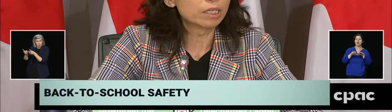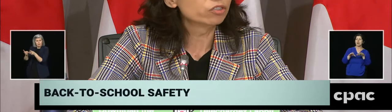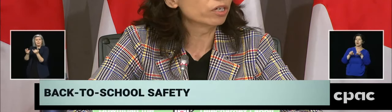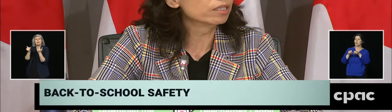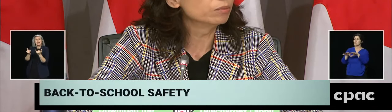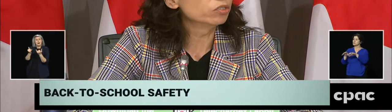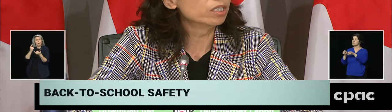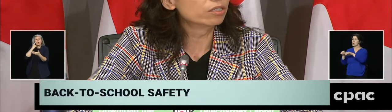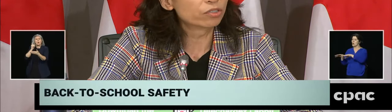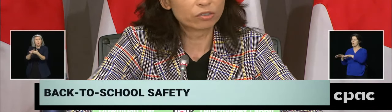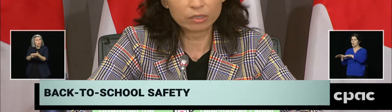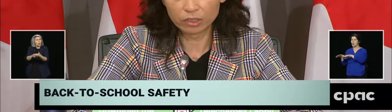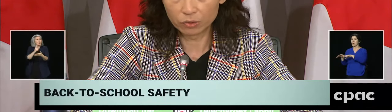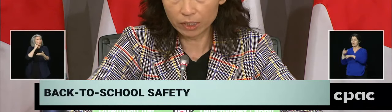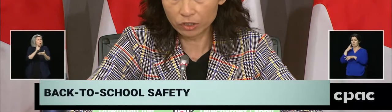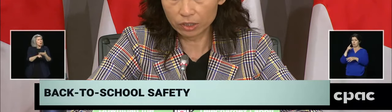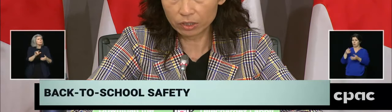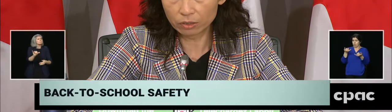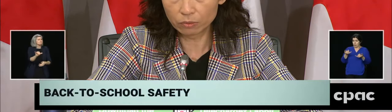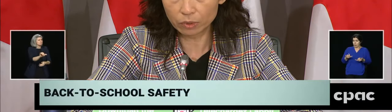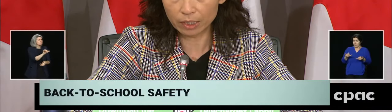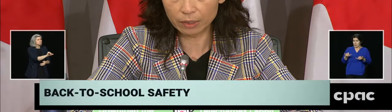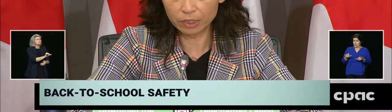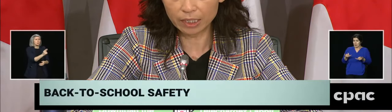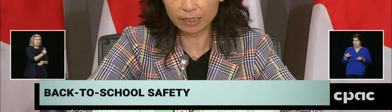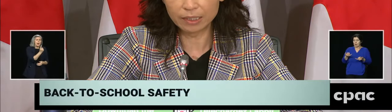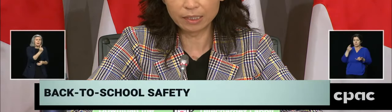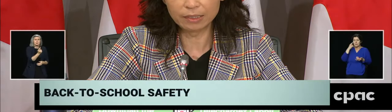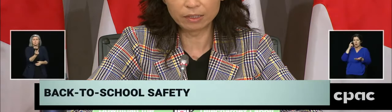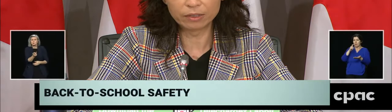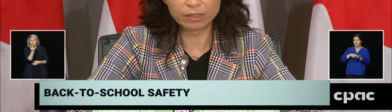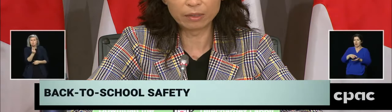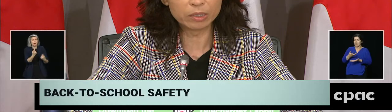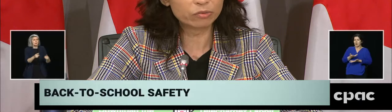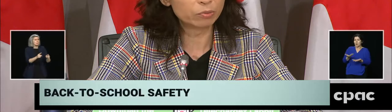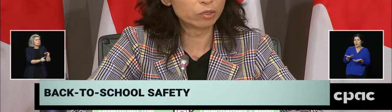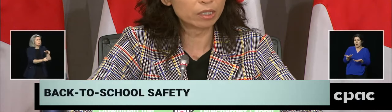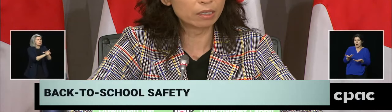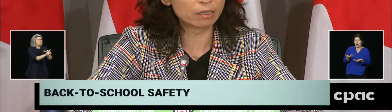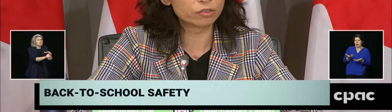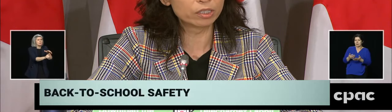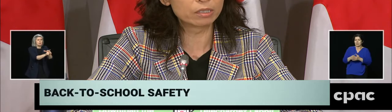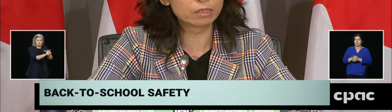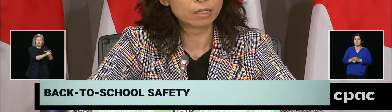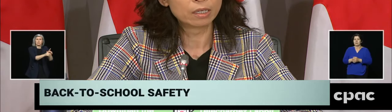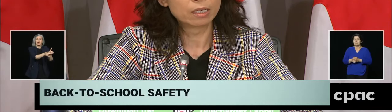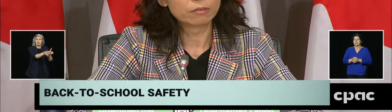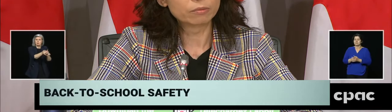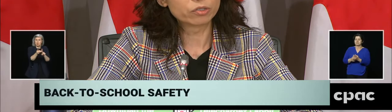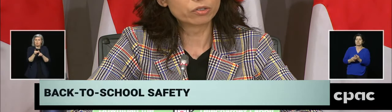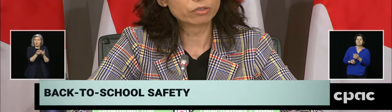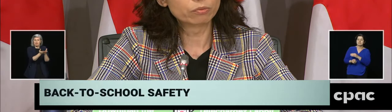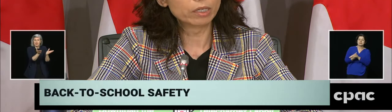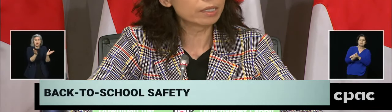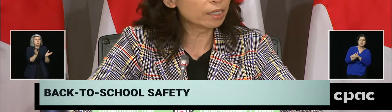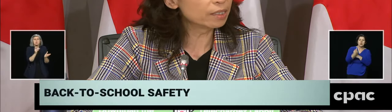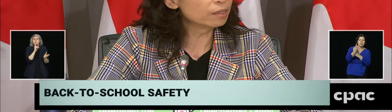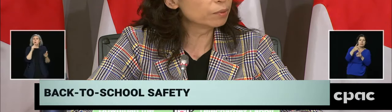OF SINGULAR CASES, MAYBE TWO,